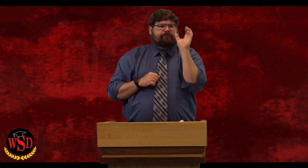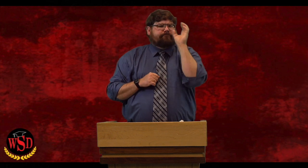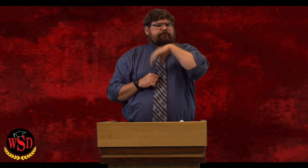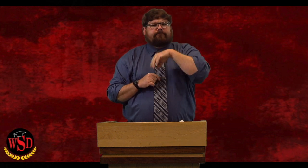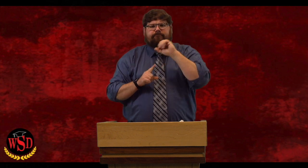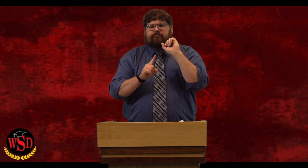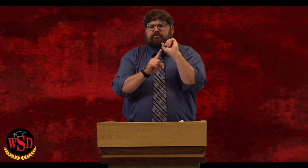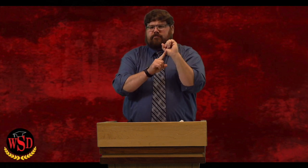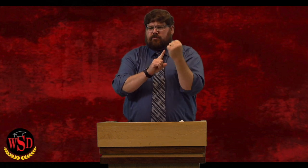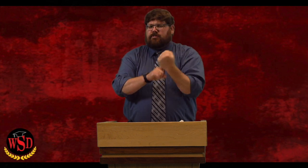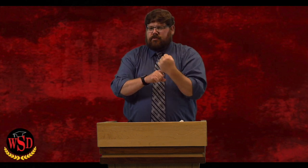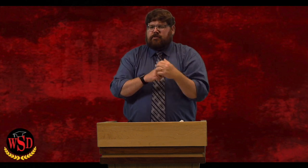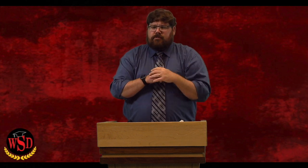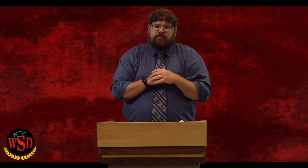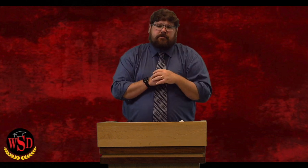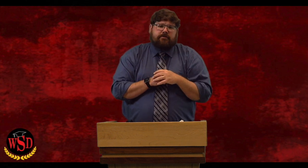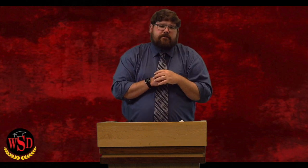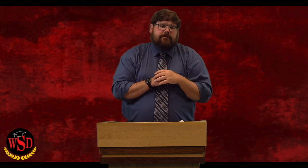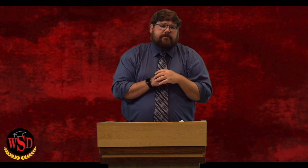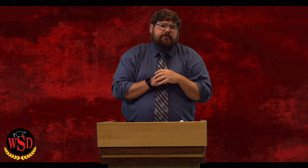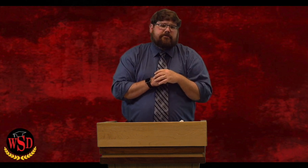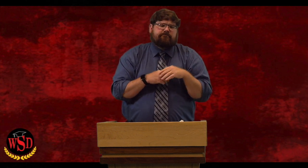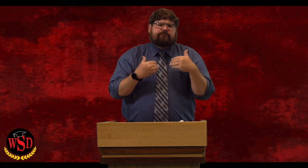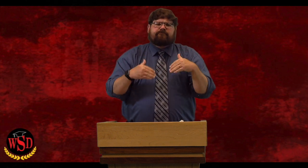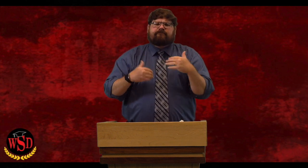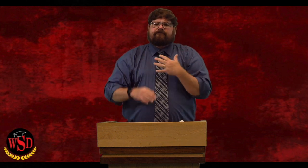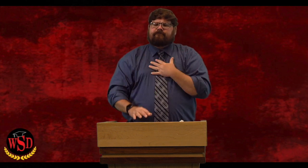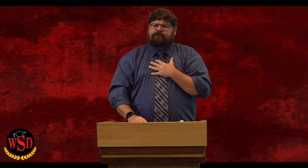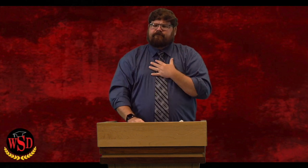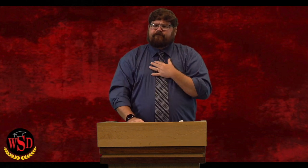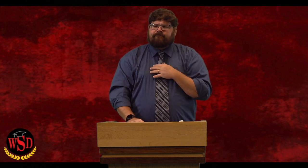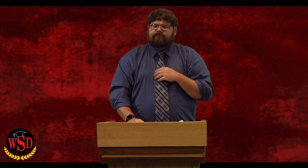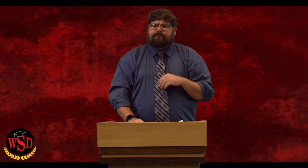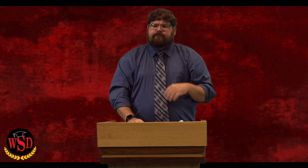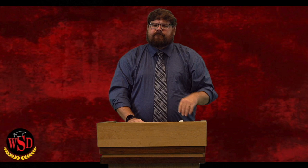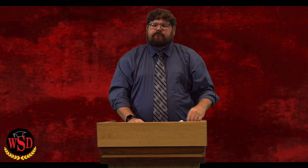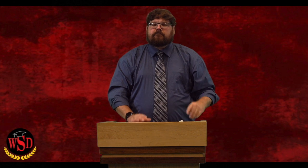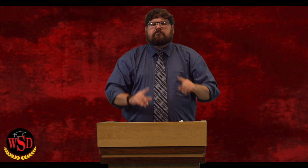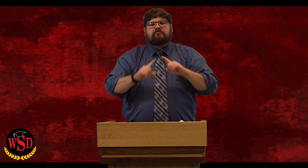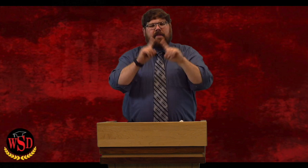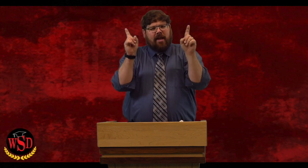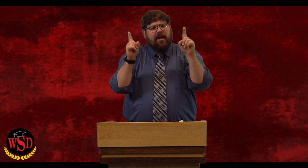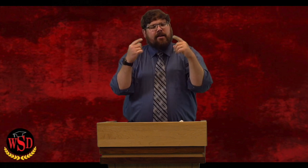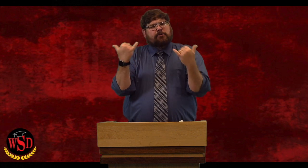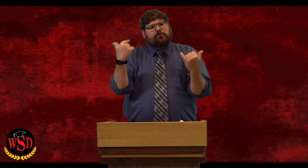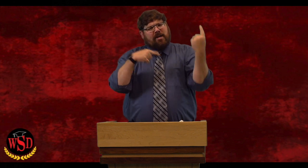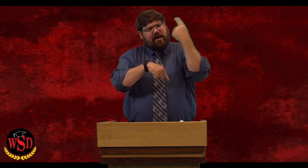Learning through virtual platforms, despite the situation. I just can't express how much I applaud you!